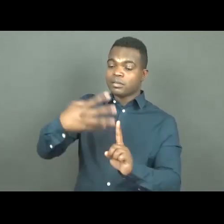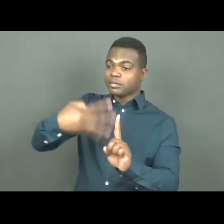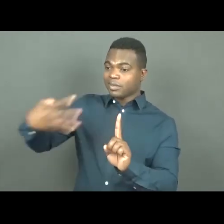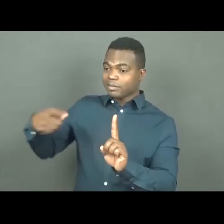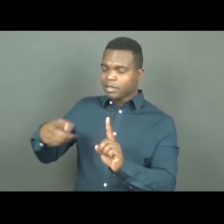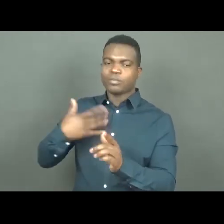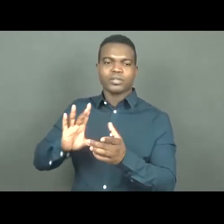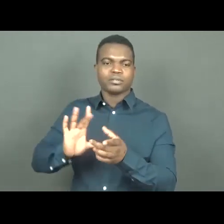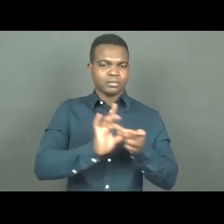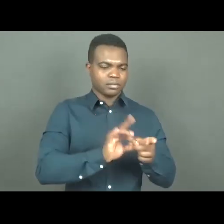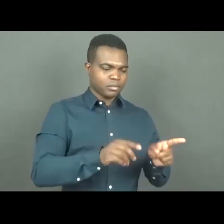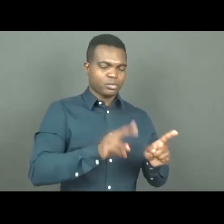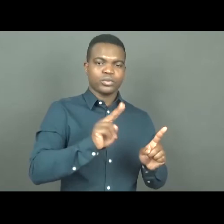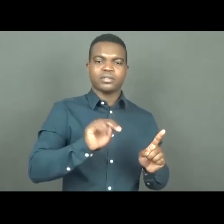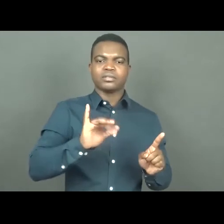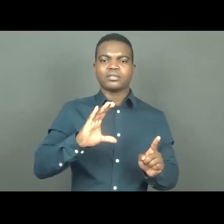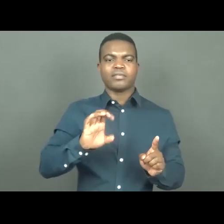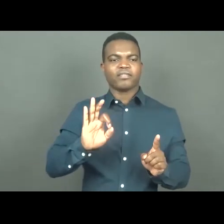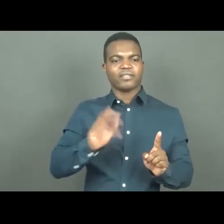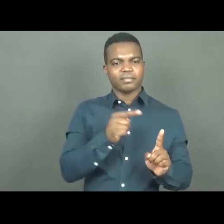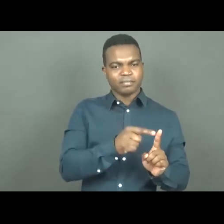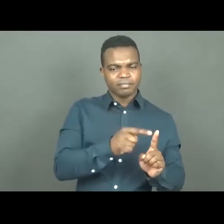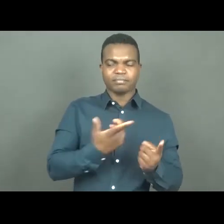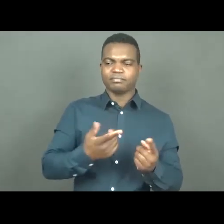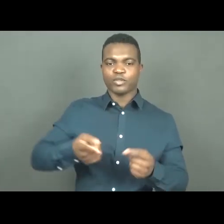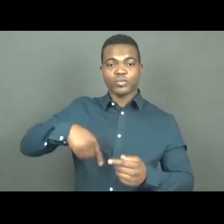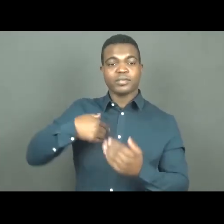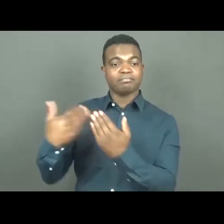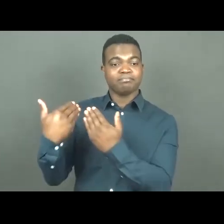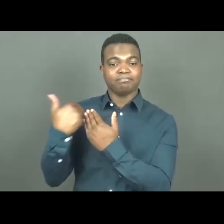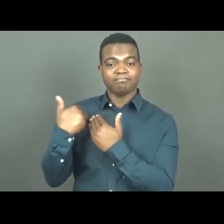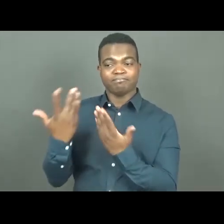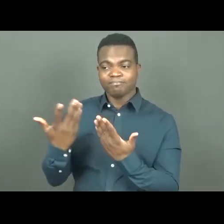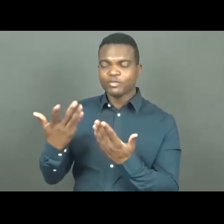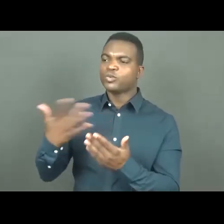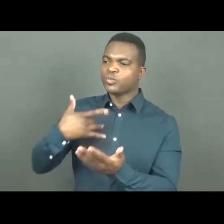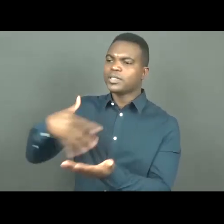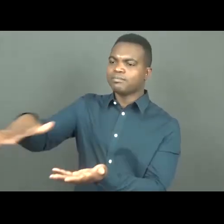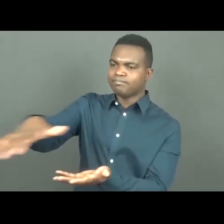So, all around with the advocacy efforts not only from us as OPDs but from other partners,